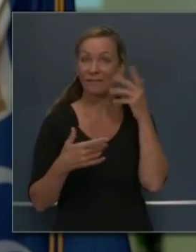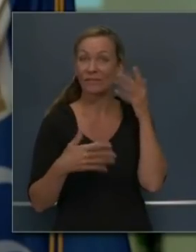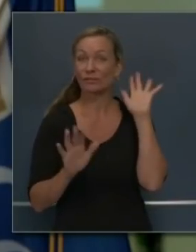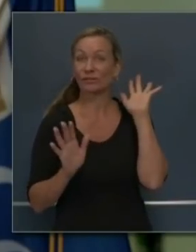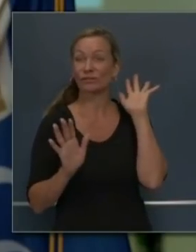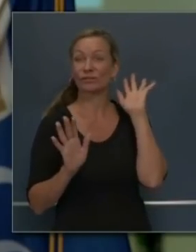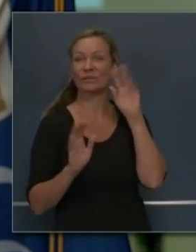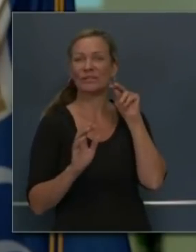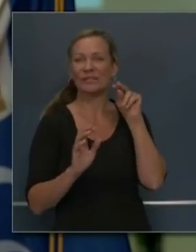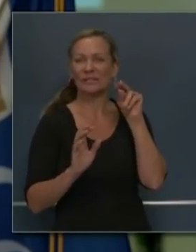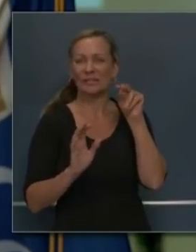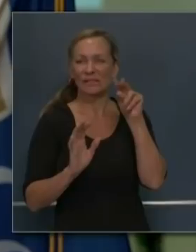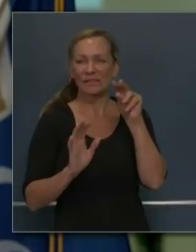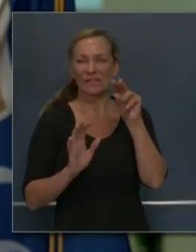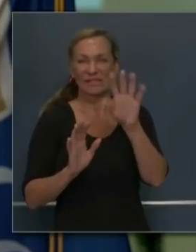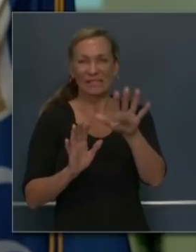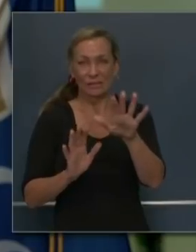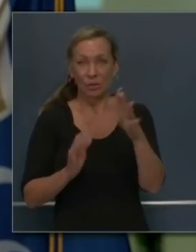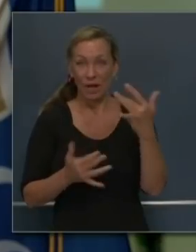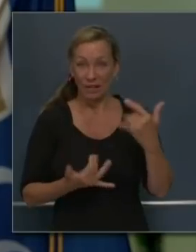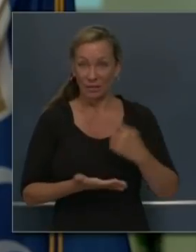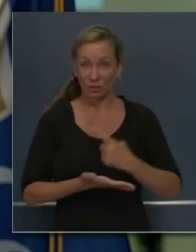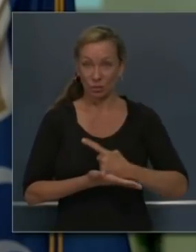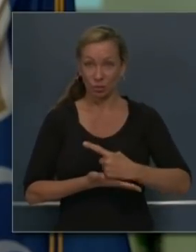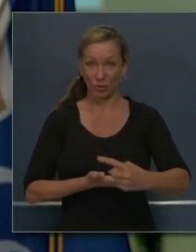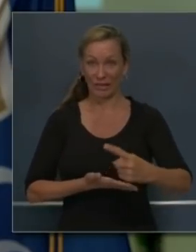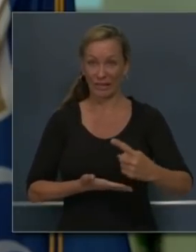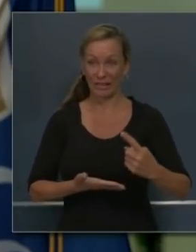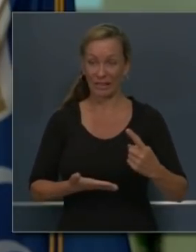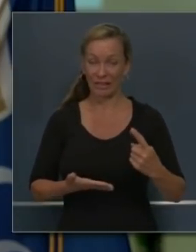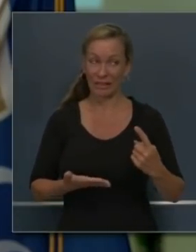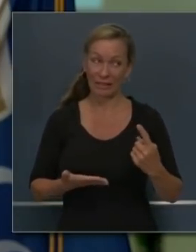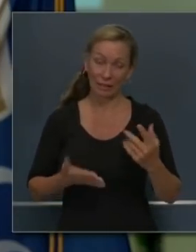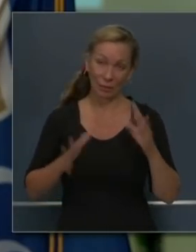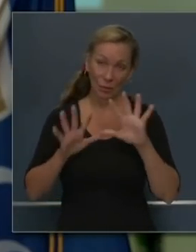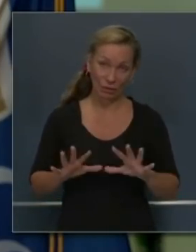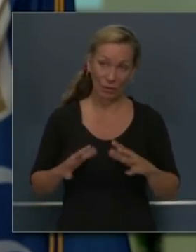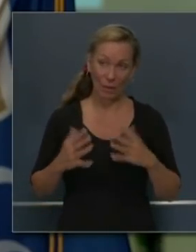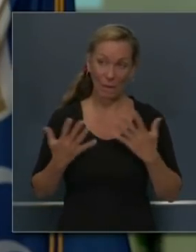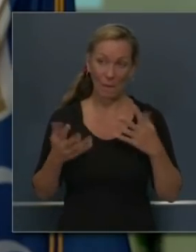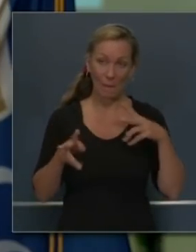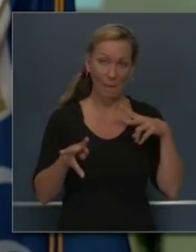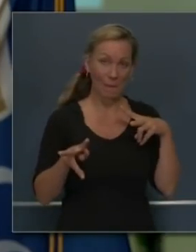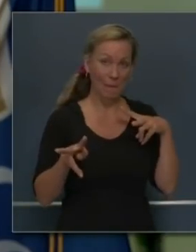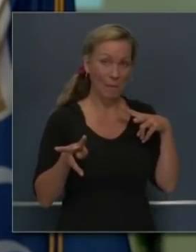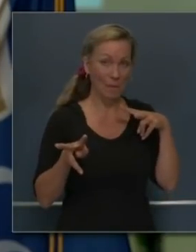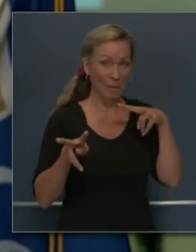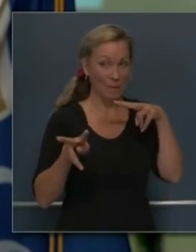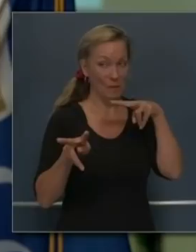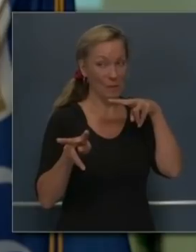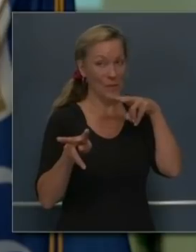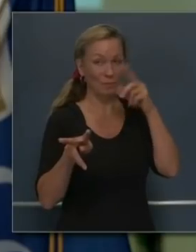STUBBORN LARGER FIRES, WE ARE MAKING A LITTLE BIT OF PROGRESS ON THESE BIG LIGHTNING COMPLEX FIRES. THIS IS AN IMPORTANT WEEK, THE